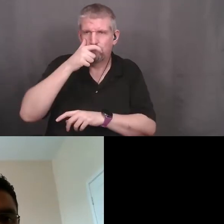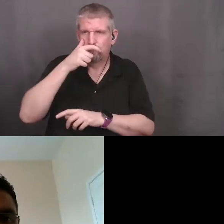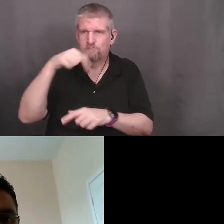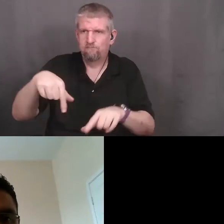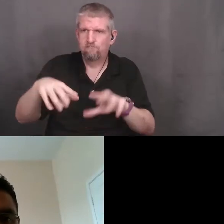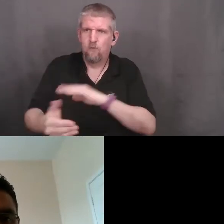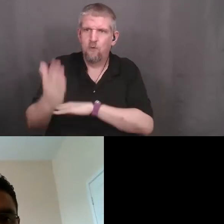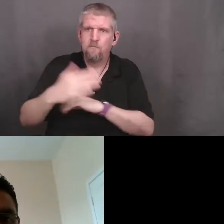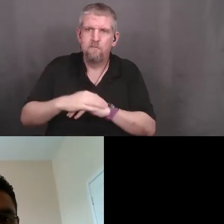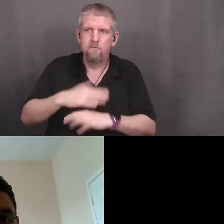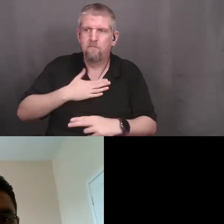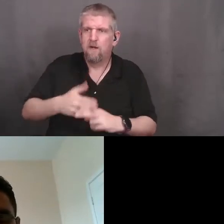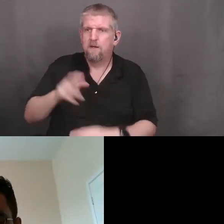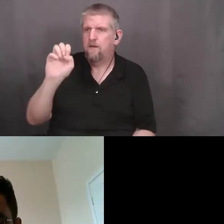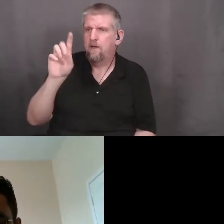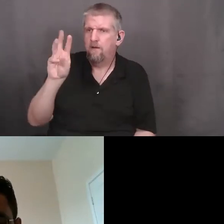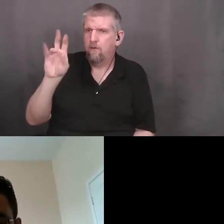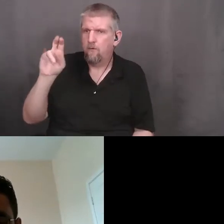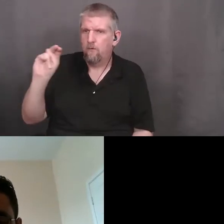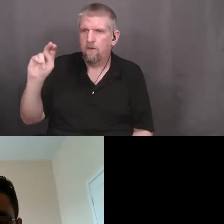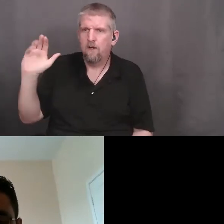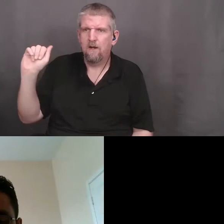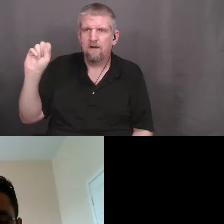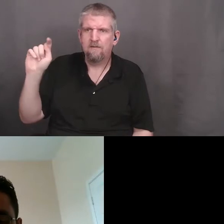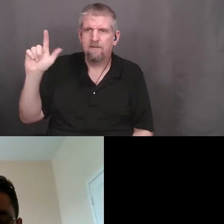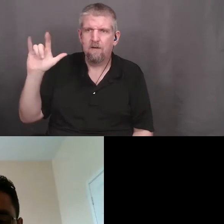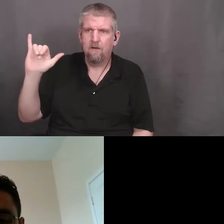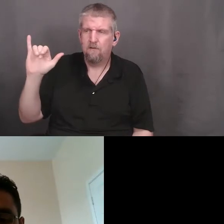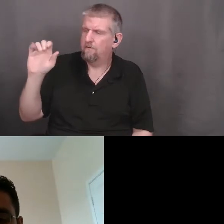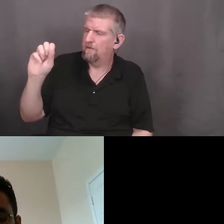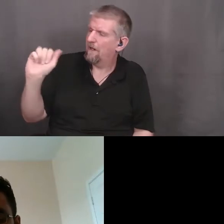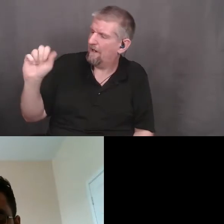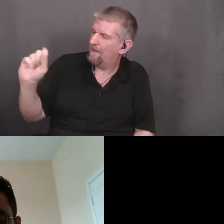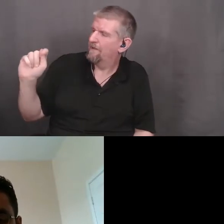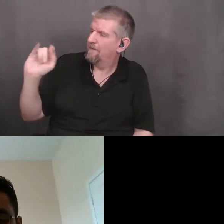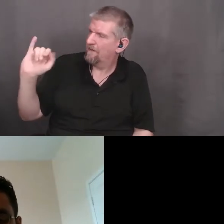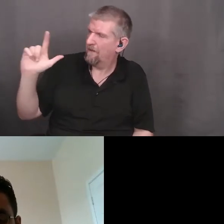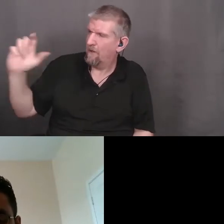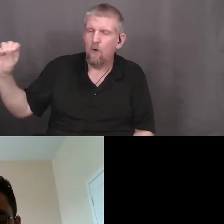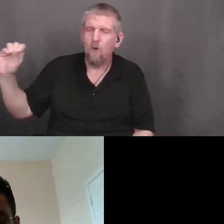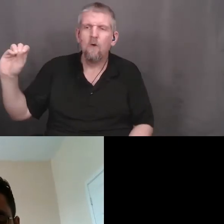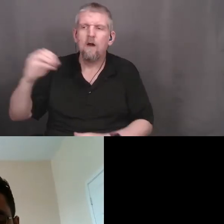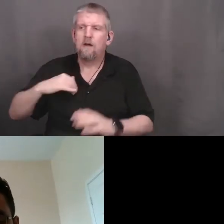my name is Edwin Castillo, I am a Client Assistance Program advocate with Disability Rights Texas,